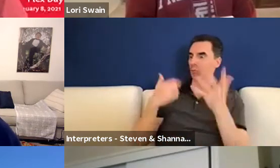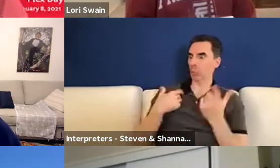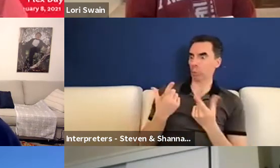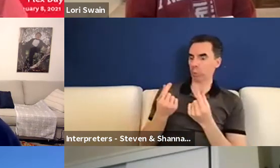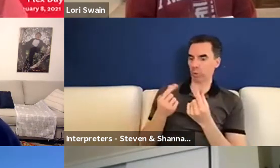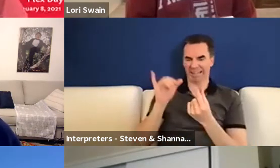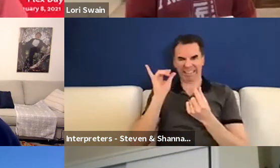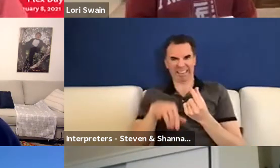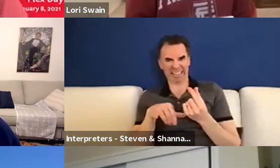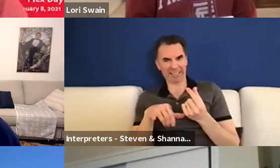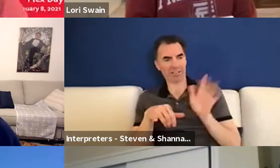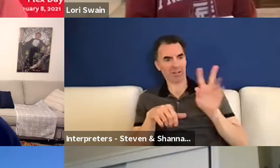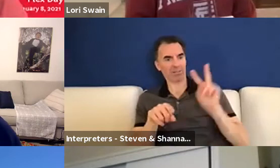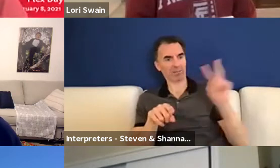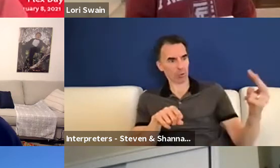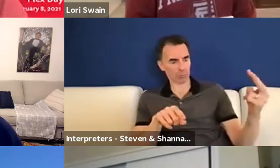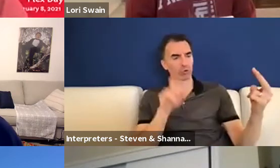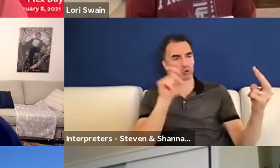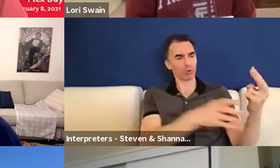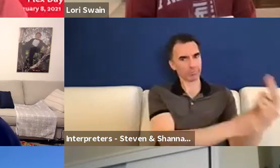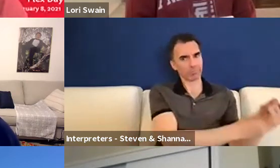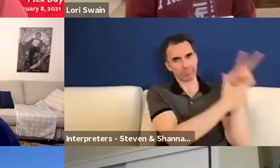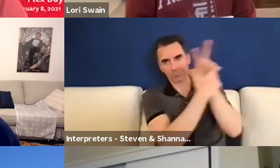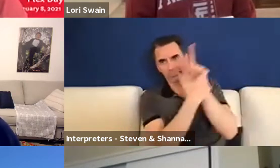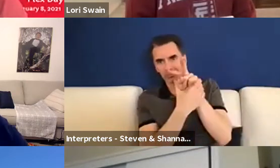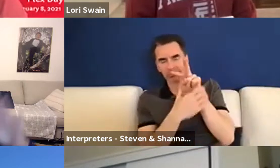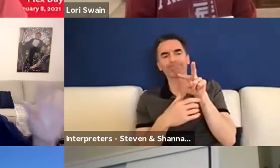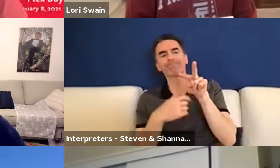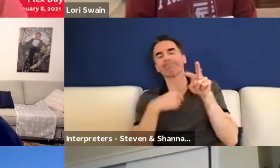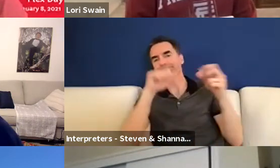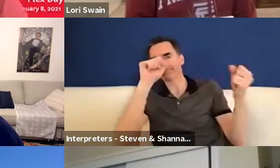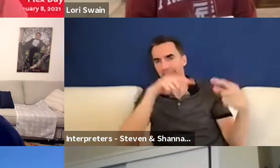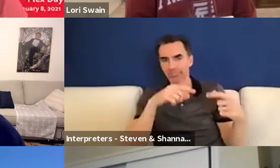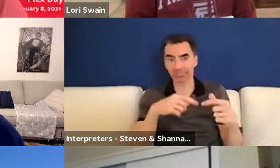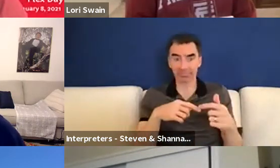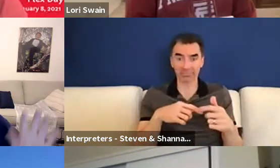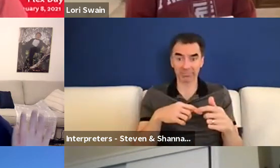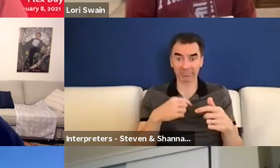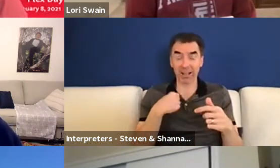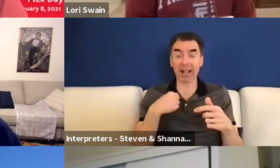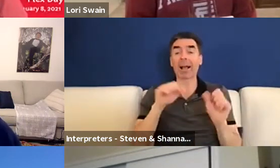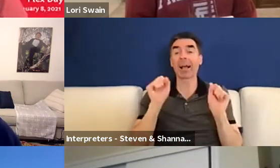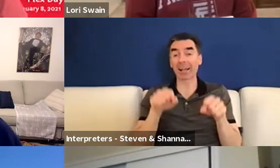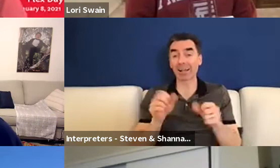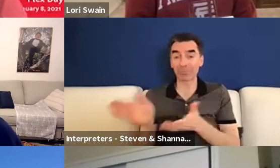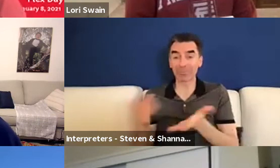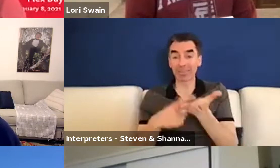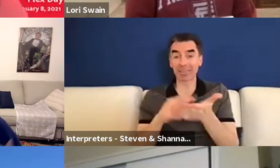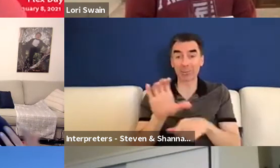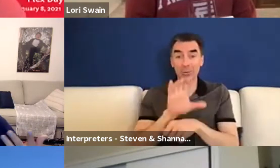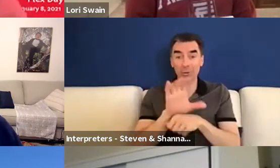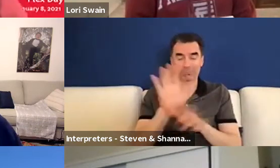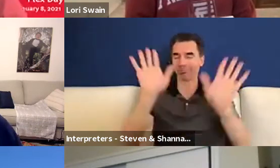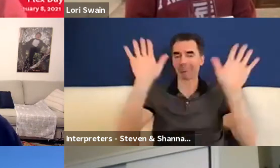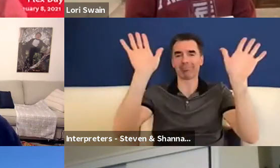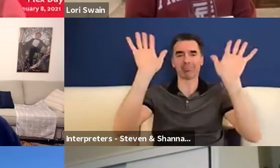they want to major in, I'll say computers, but that'll just blow up the whole, everybody attending because if a student comes to me